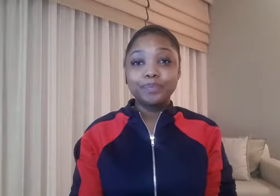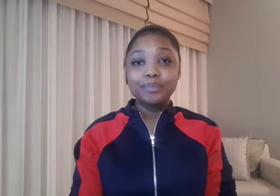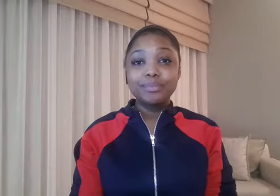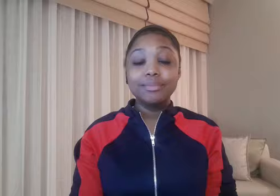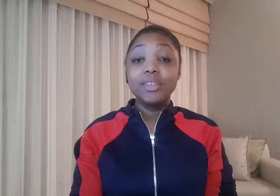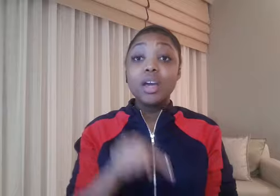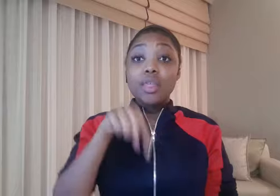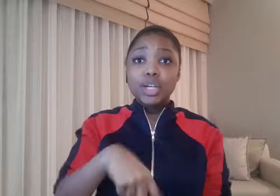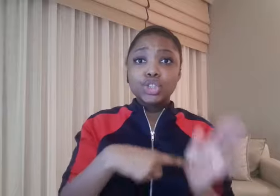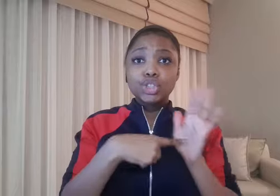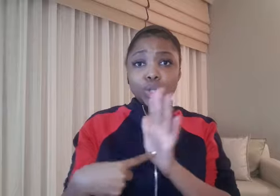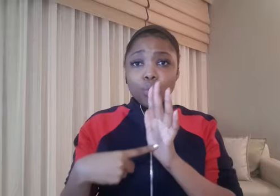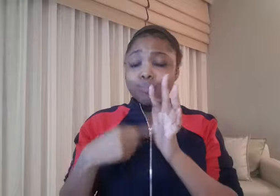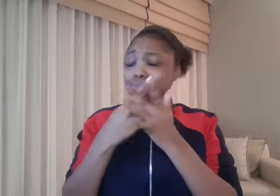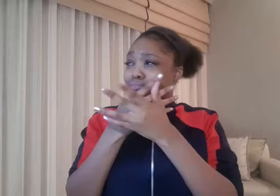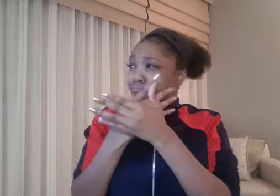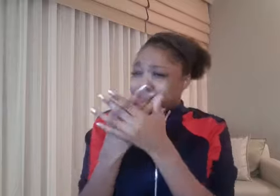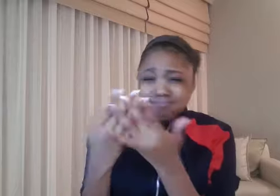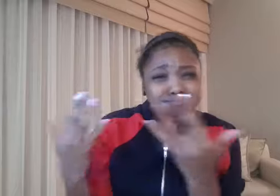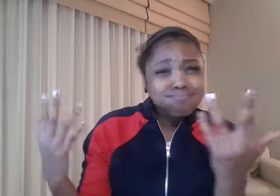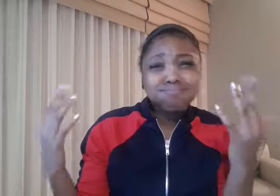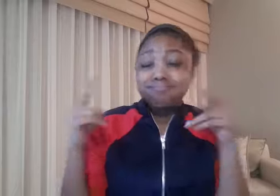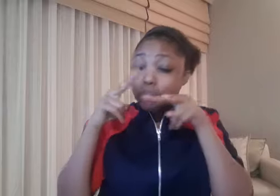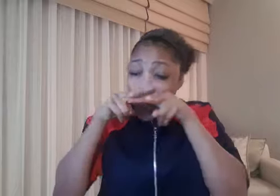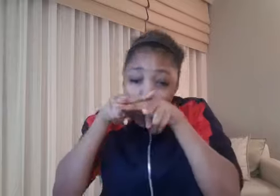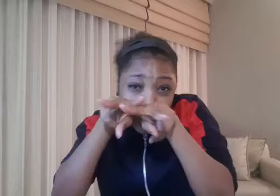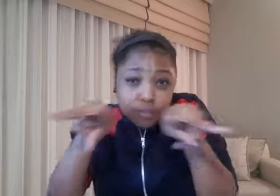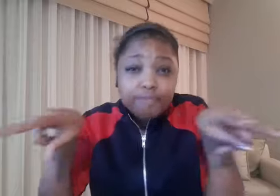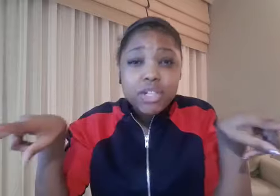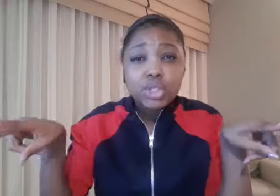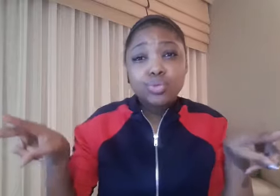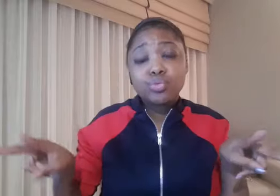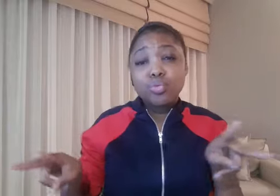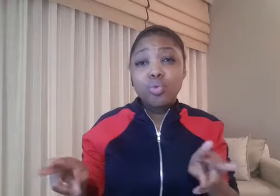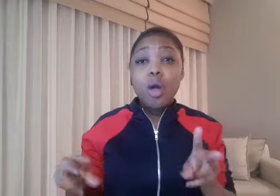The show is very visual